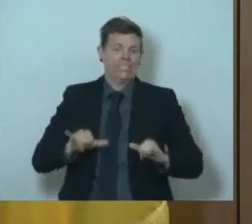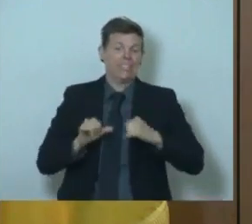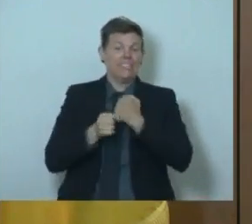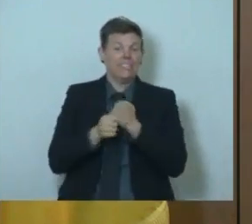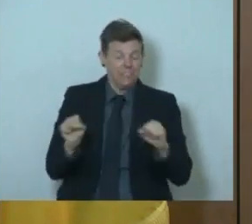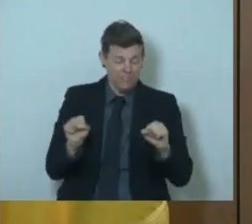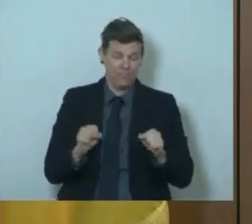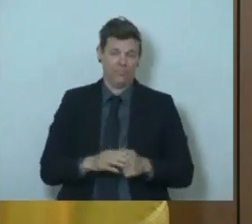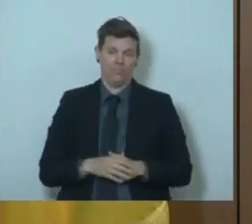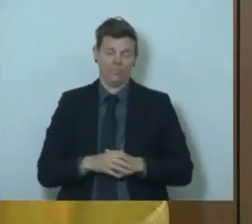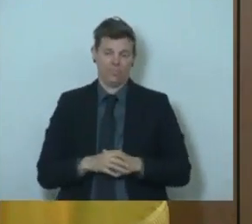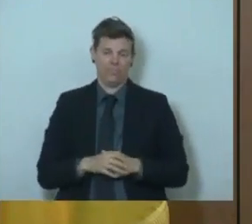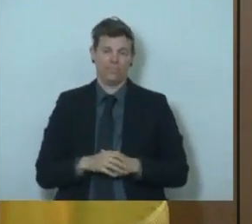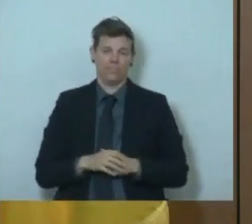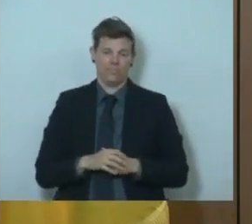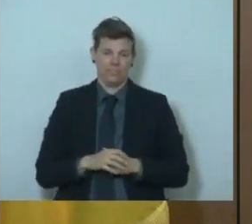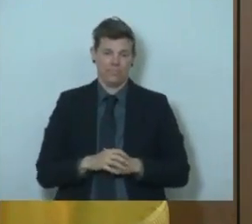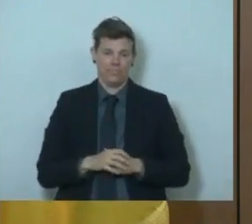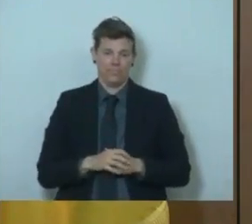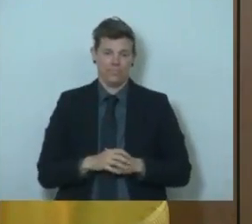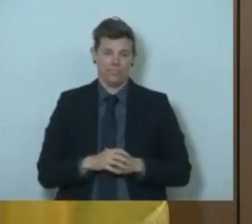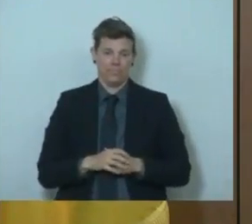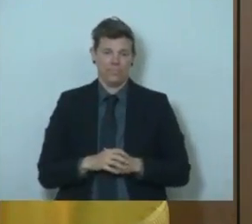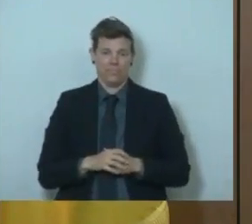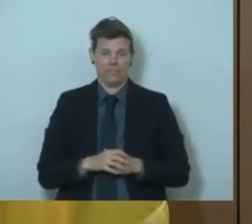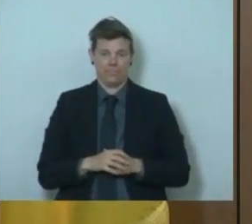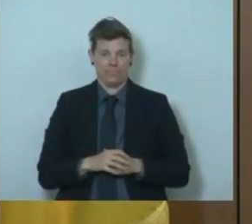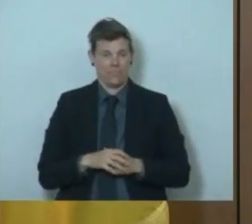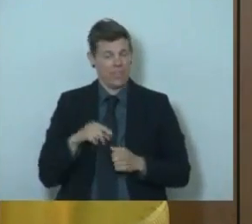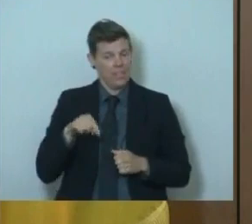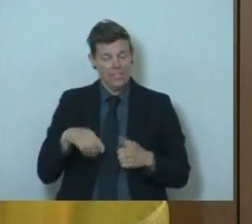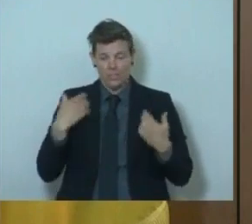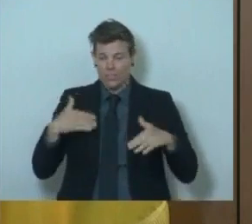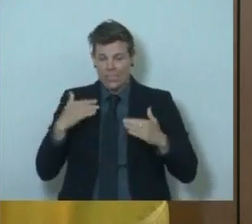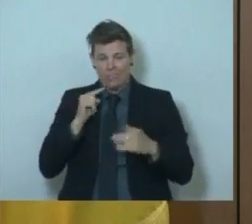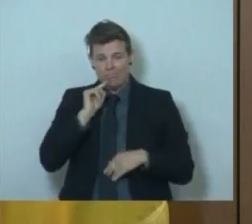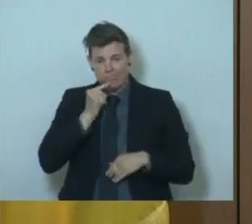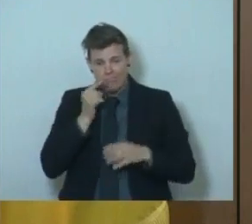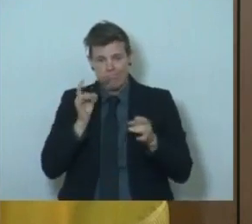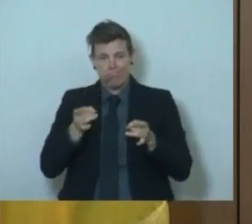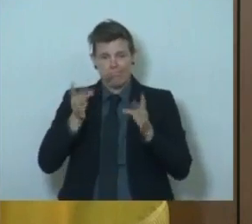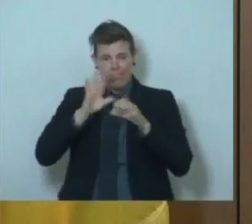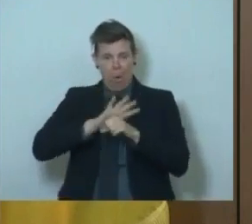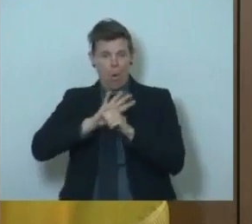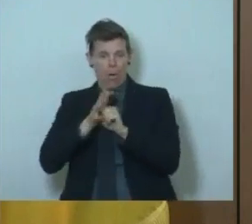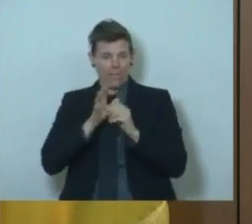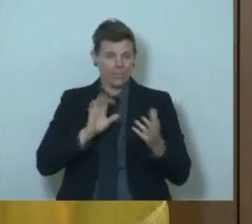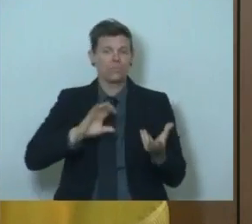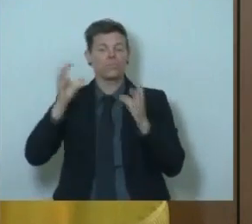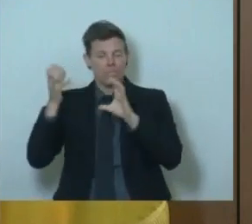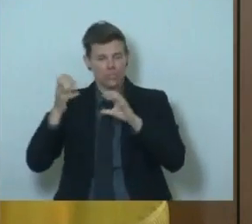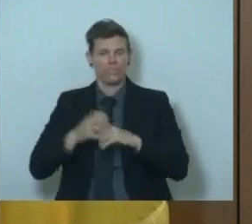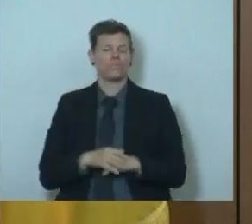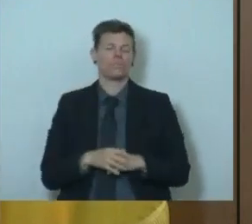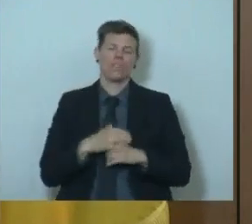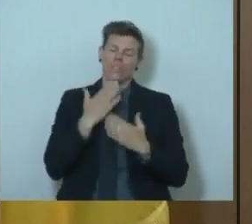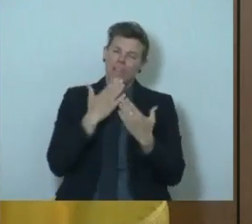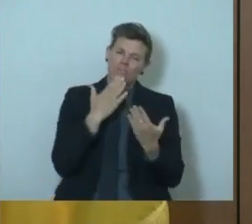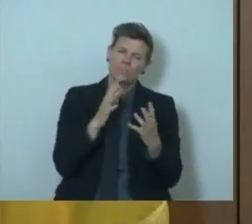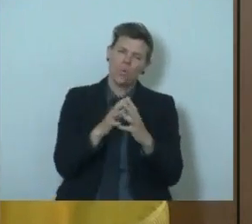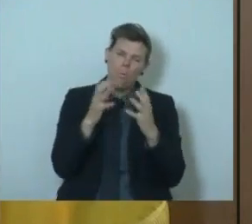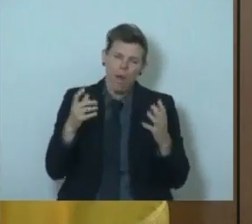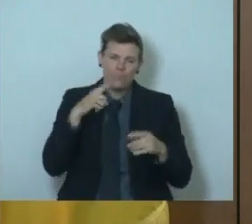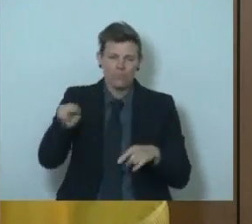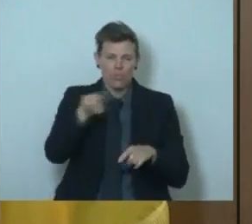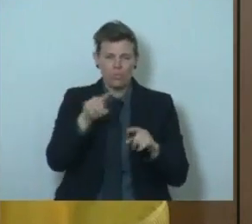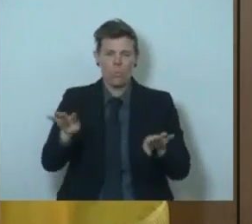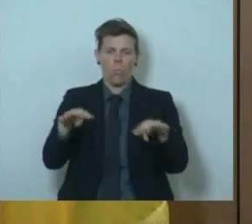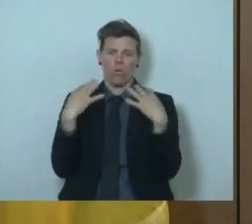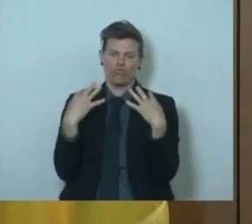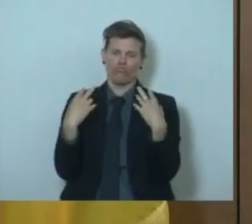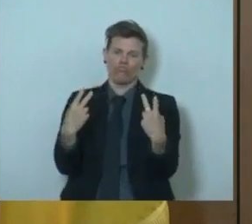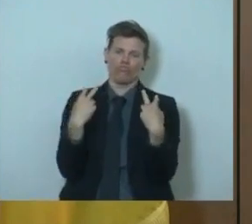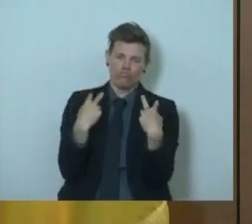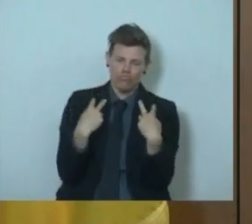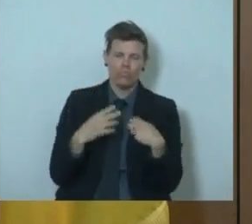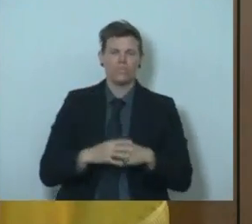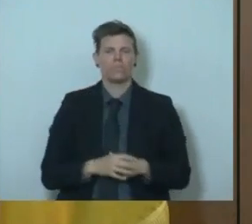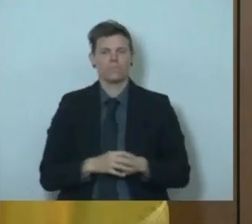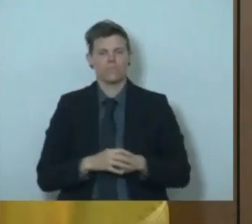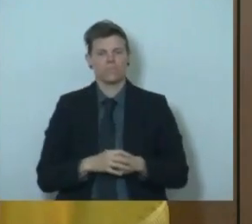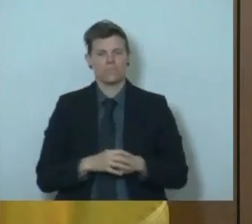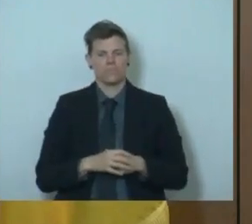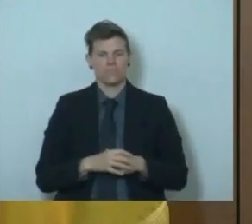GIVING US THE OPPORTUNITY TO KEEP OURSELVES SAFE AND TO ALLOW US TO GET OUR PERSONAL NEEDS MET WHILE NEW MEXICO LIVES IN A COVID-19 WORLD.